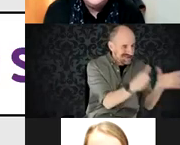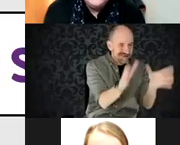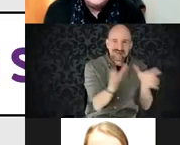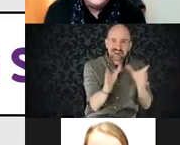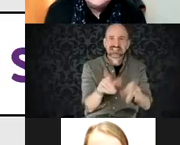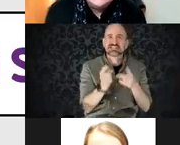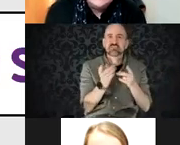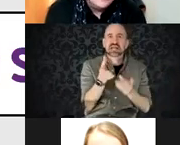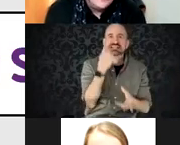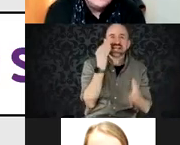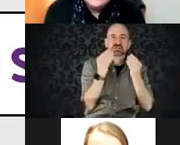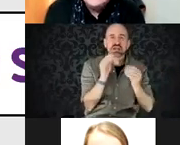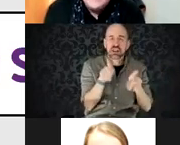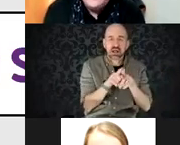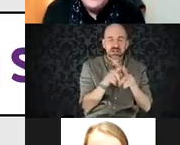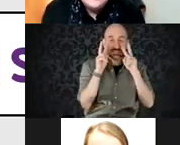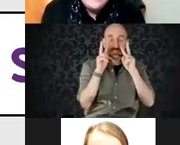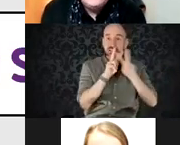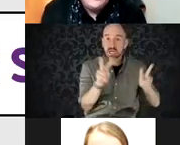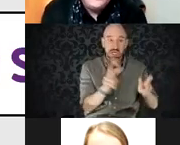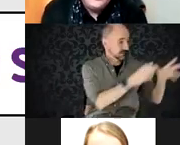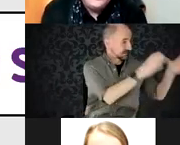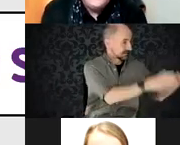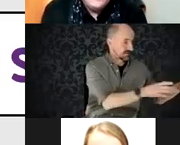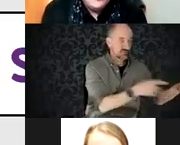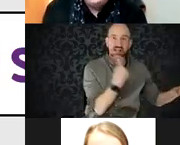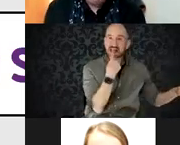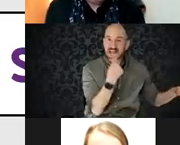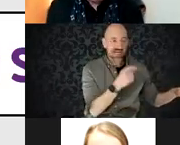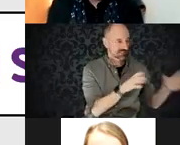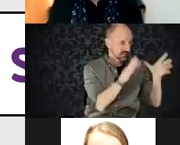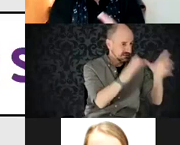for everyone.